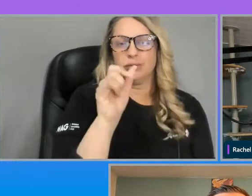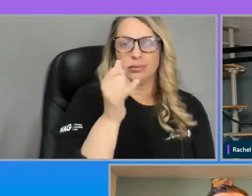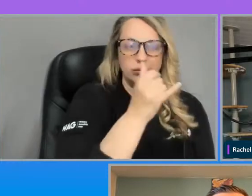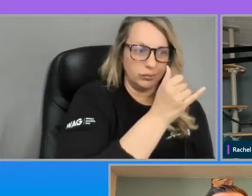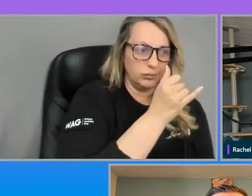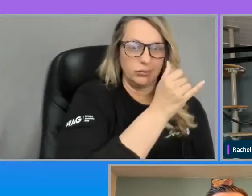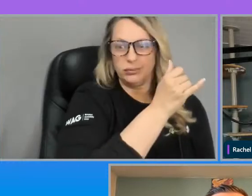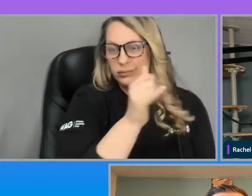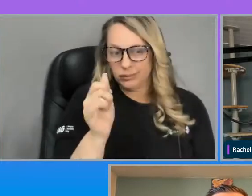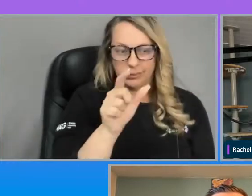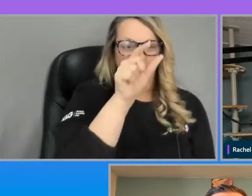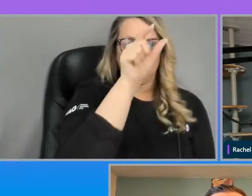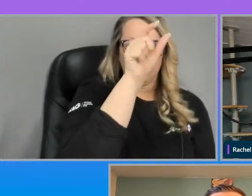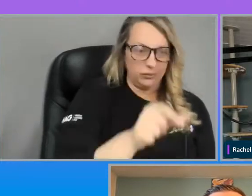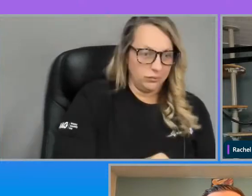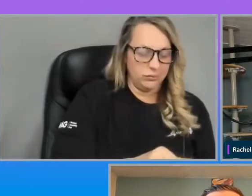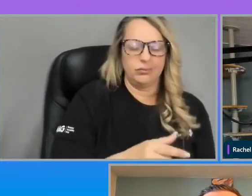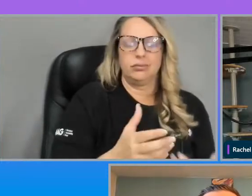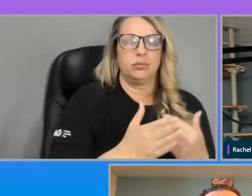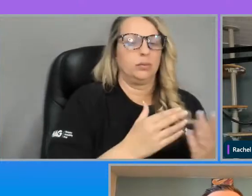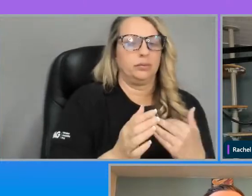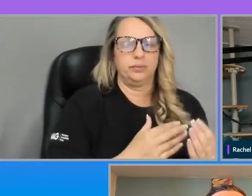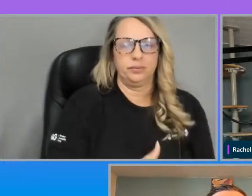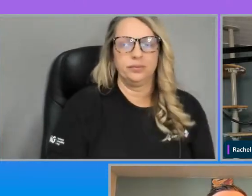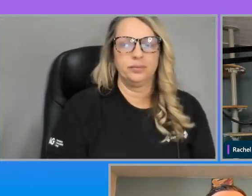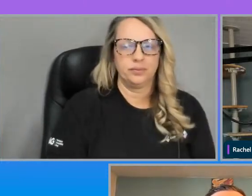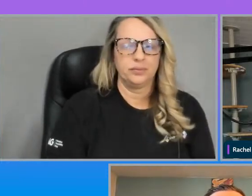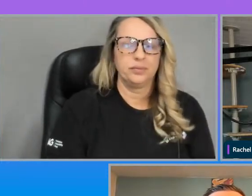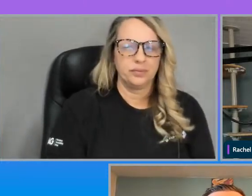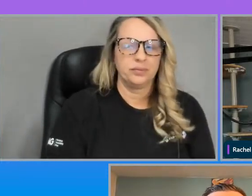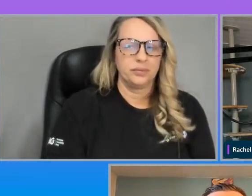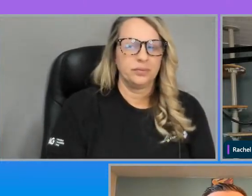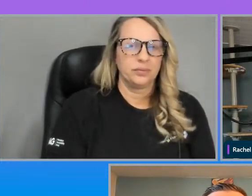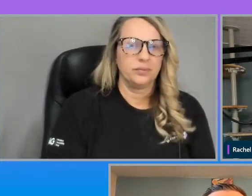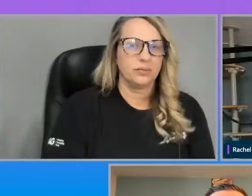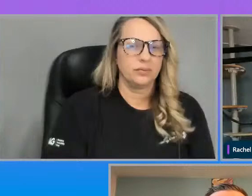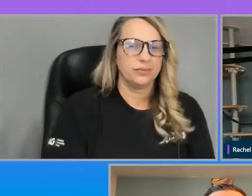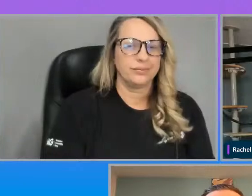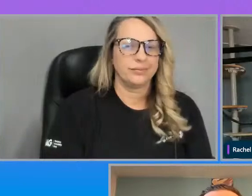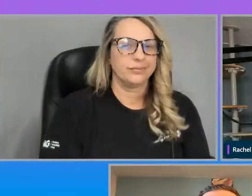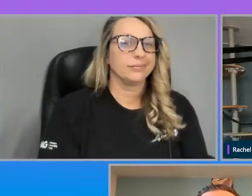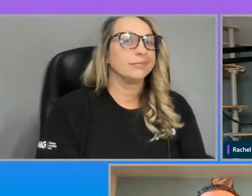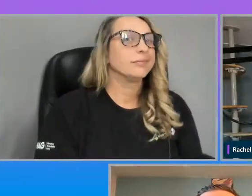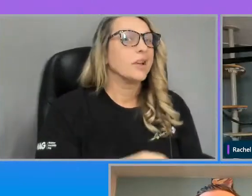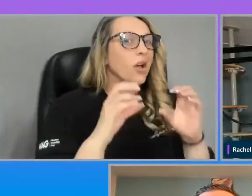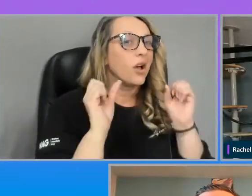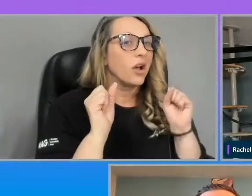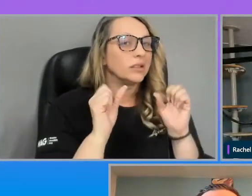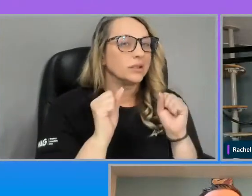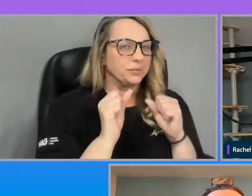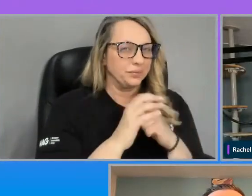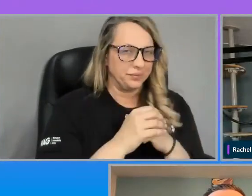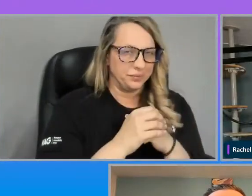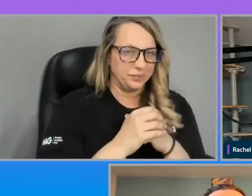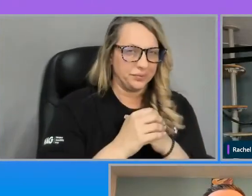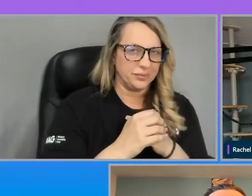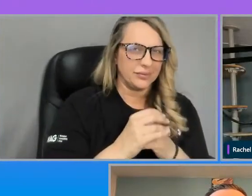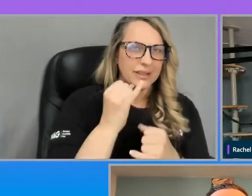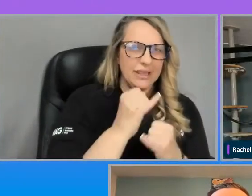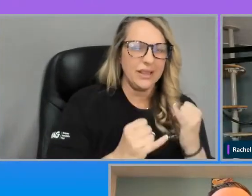vertical languages.